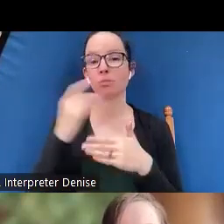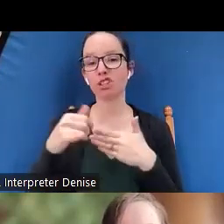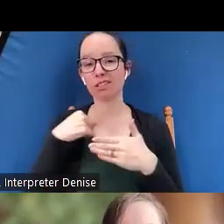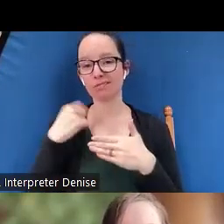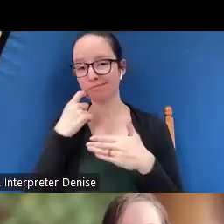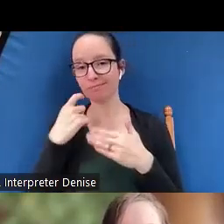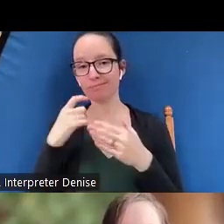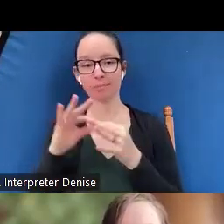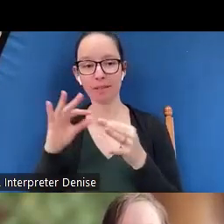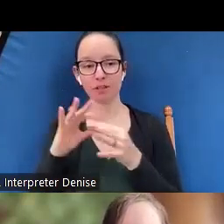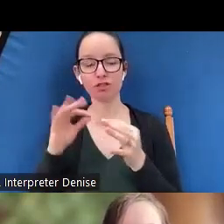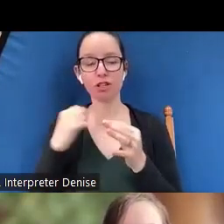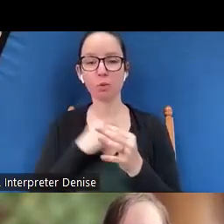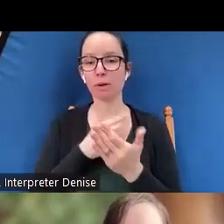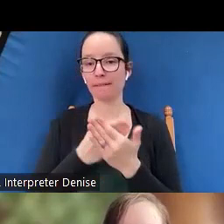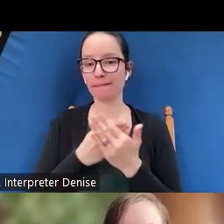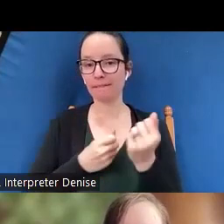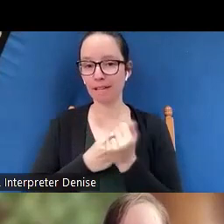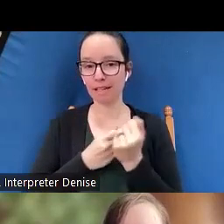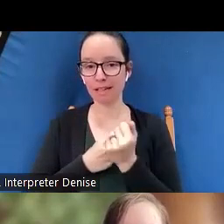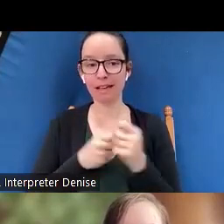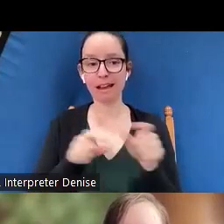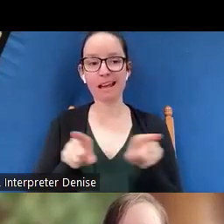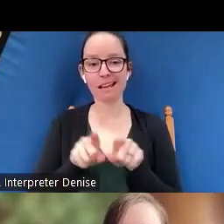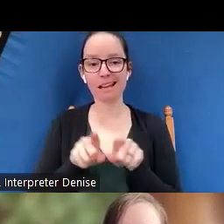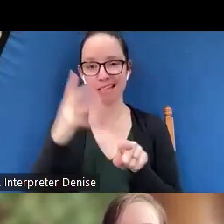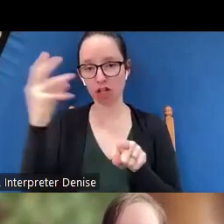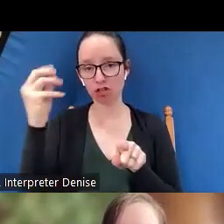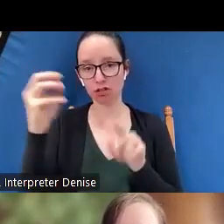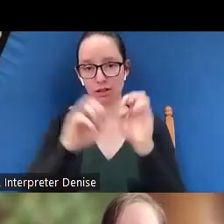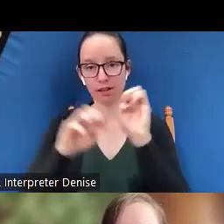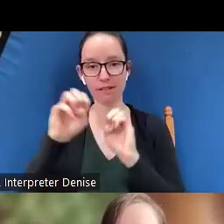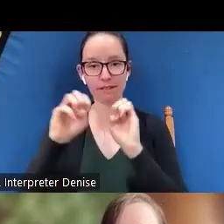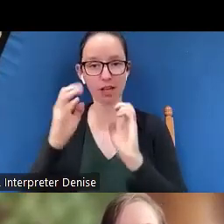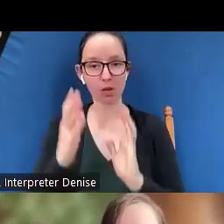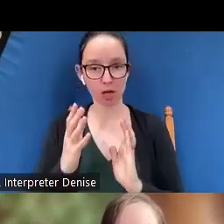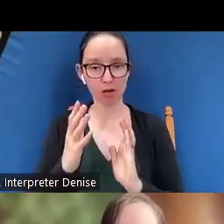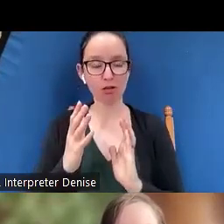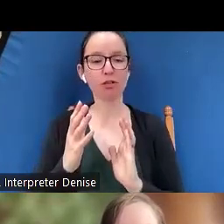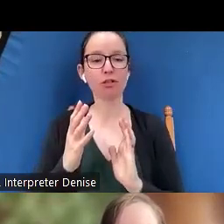as the external evaluator, we get to get really like that